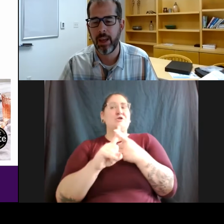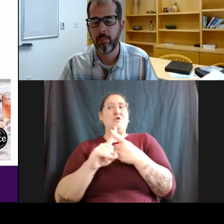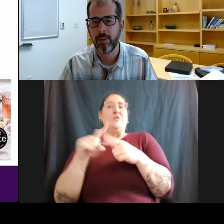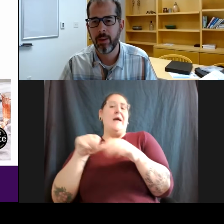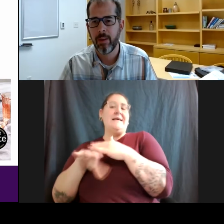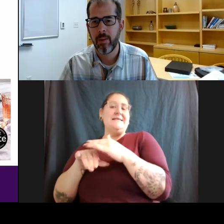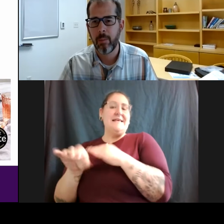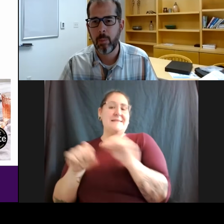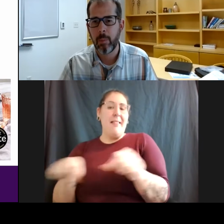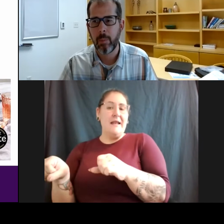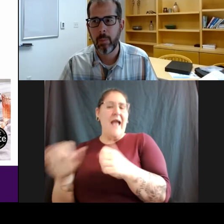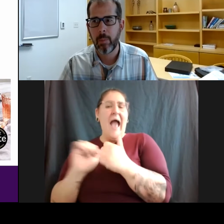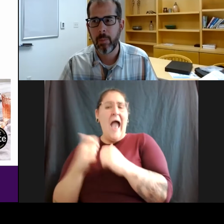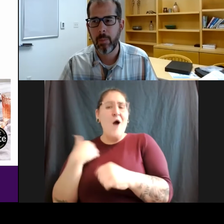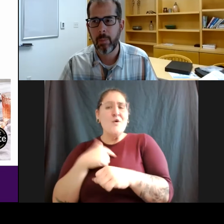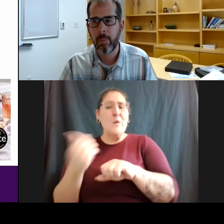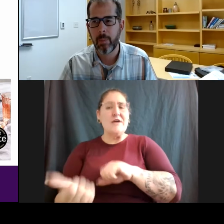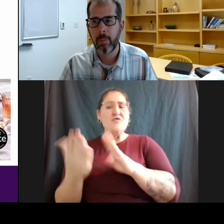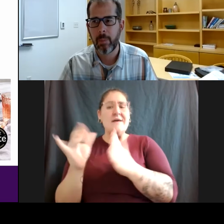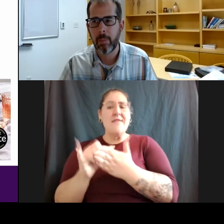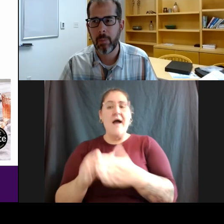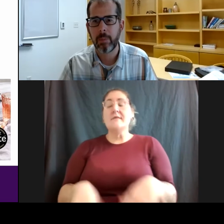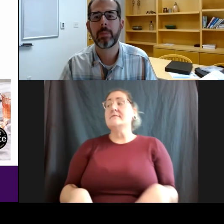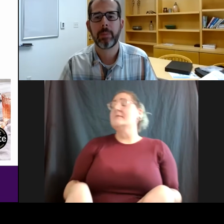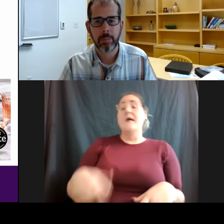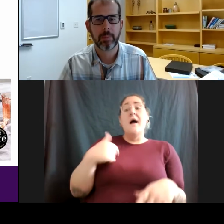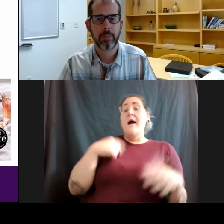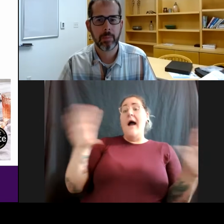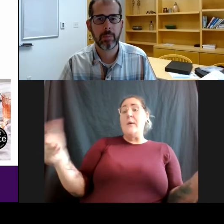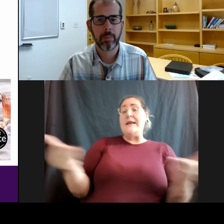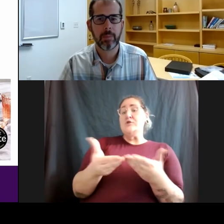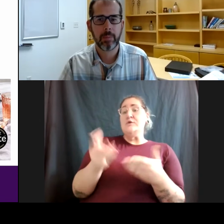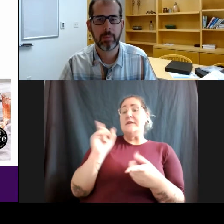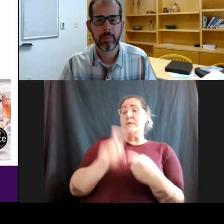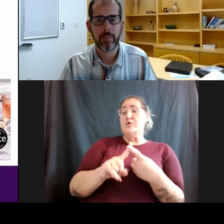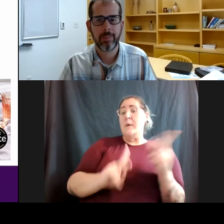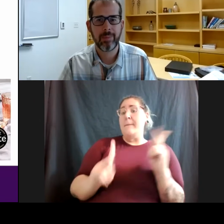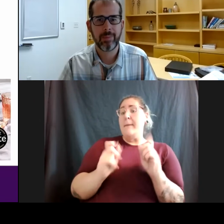Henny: Set them in front of people with disabilities using their content, that is